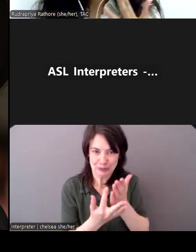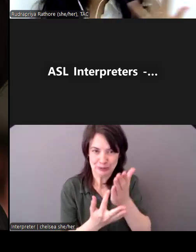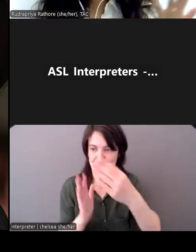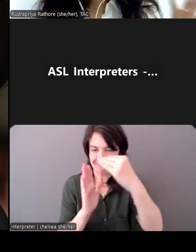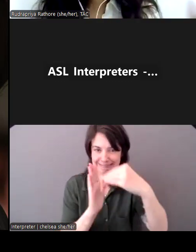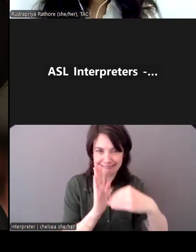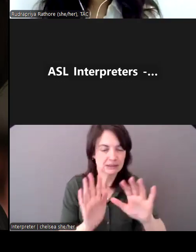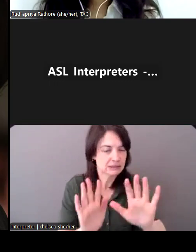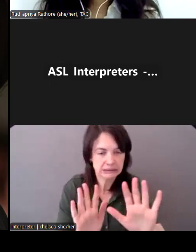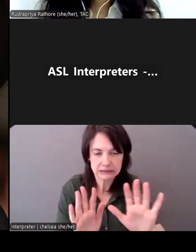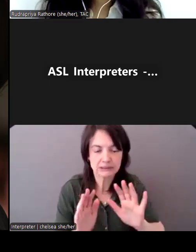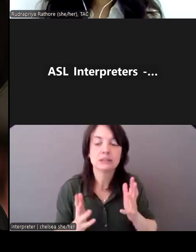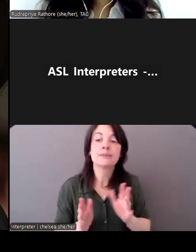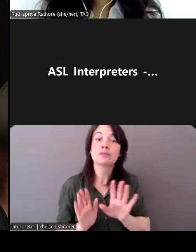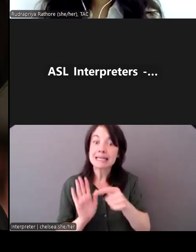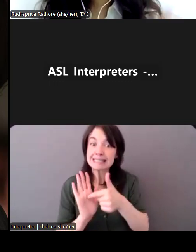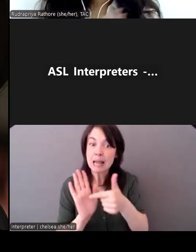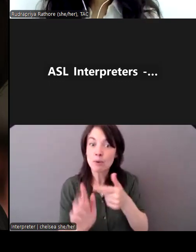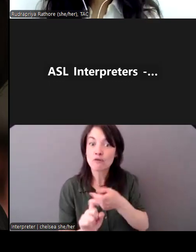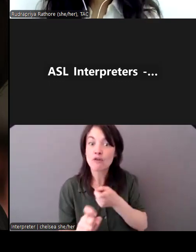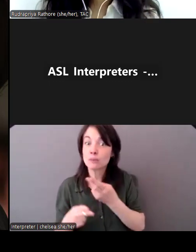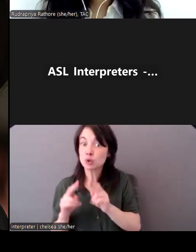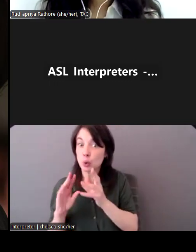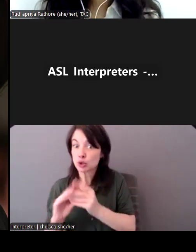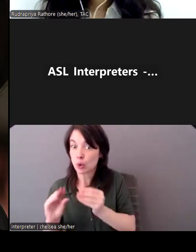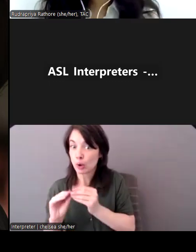don't want the sample to be from a short story but your project description still